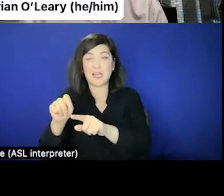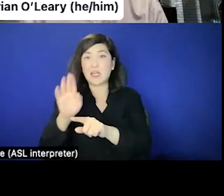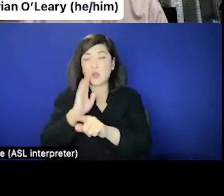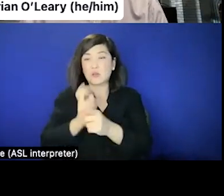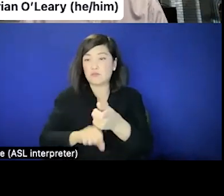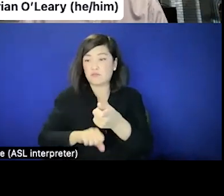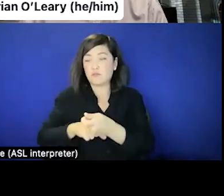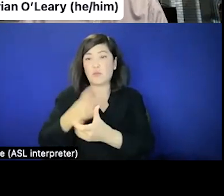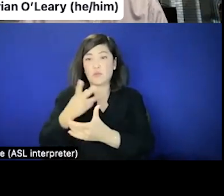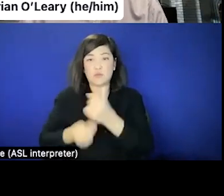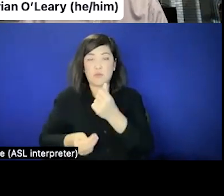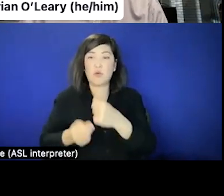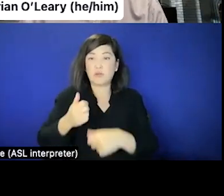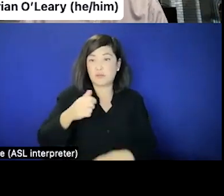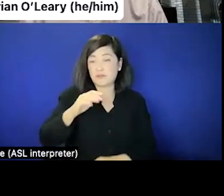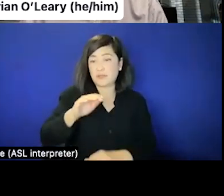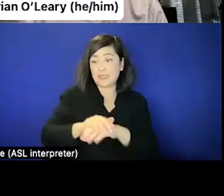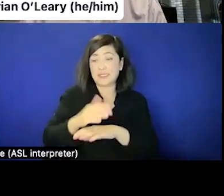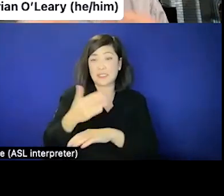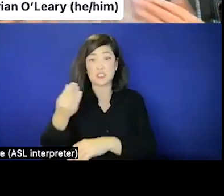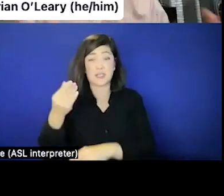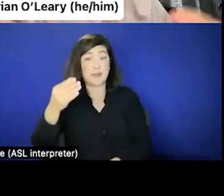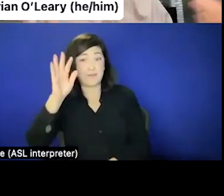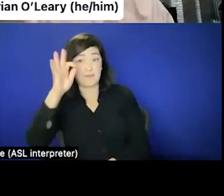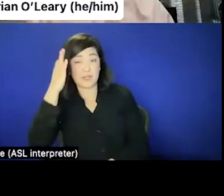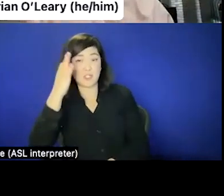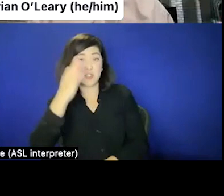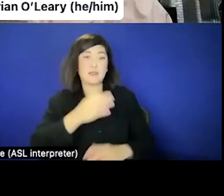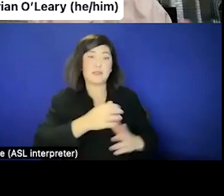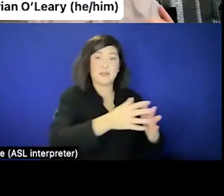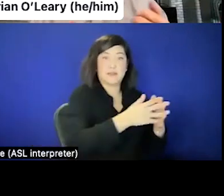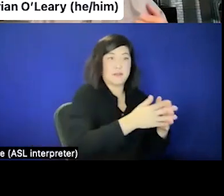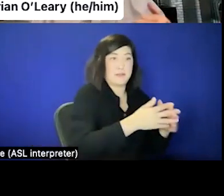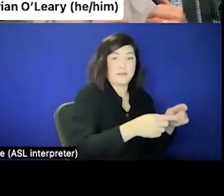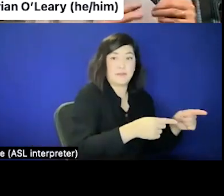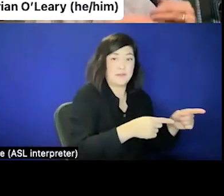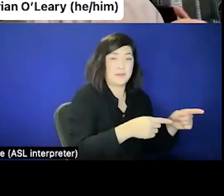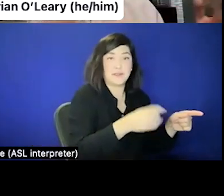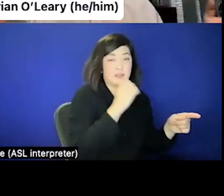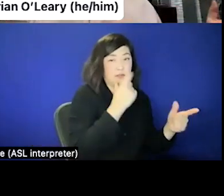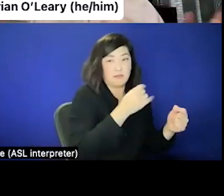The U.S. doesn't have that metadata repository. We have multiple repositories, which create a number